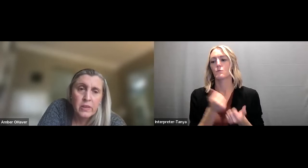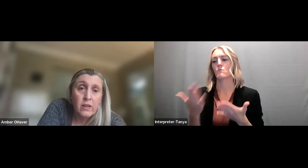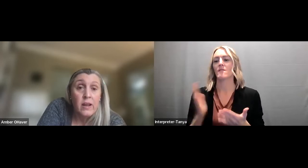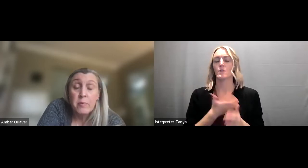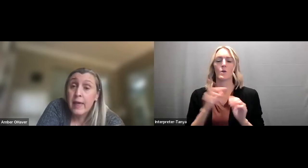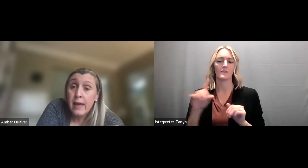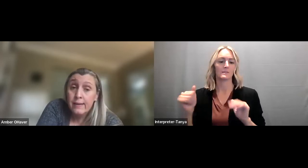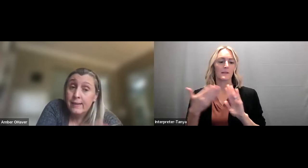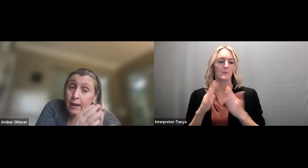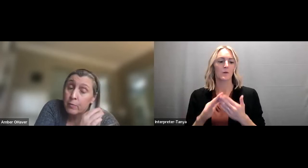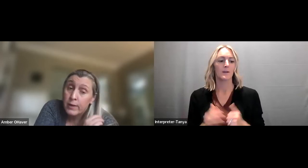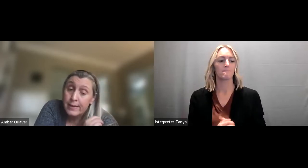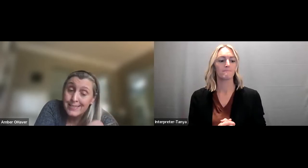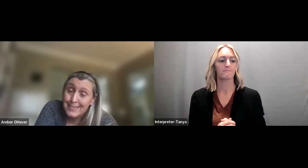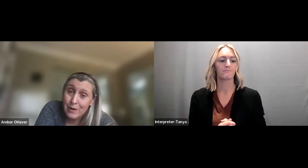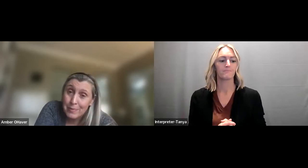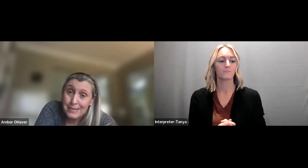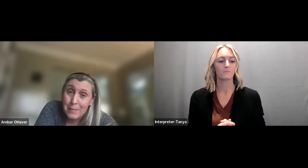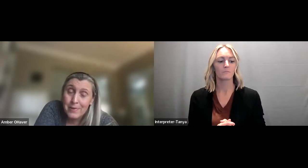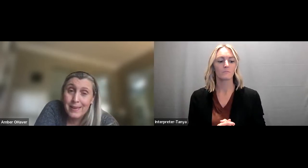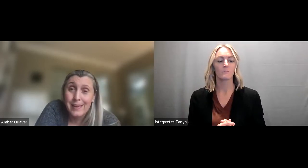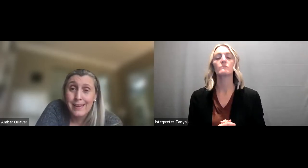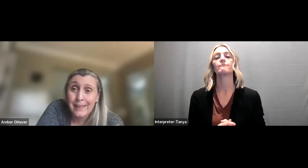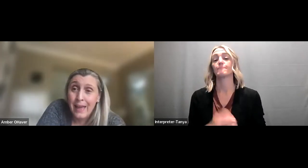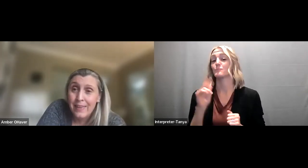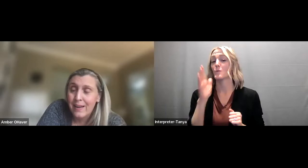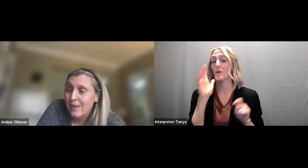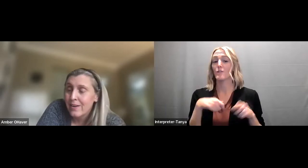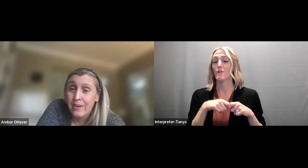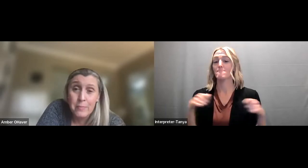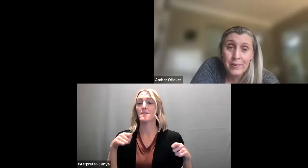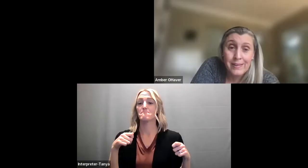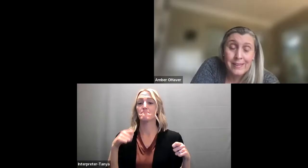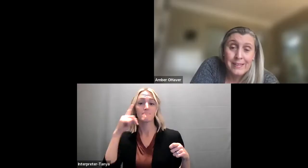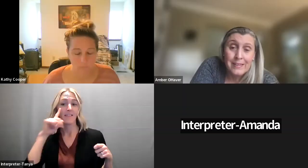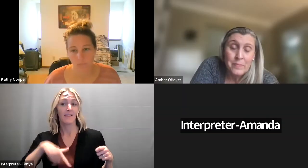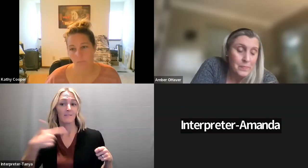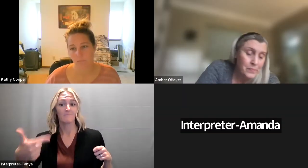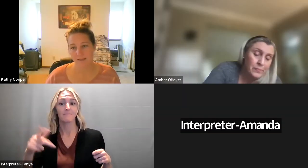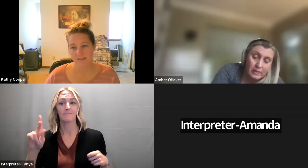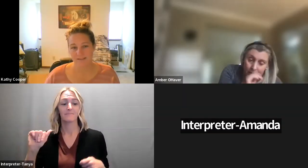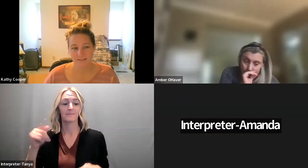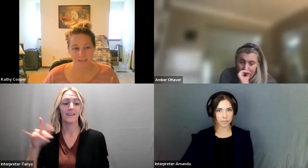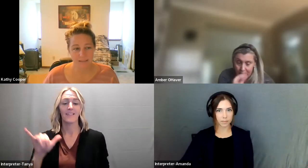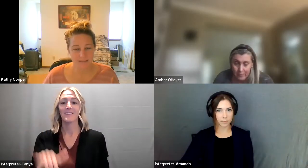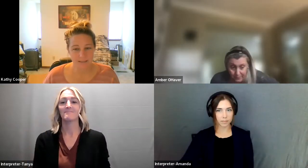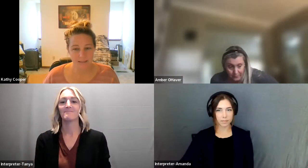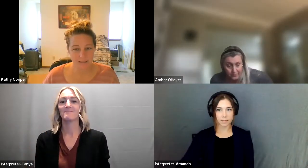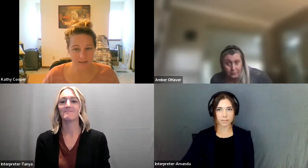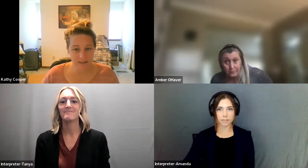With that I will end and wrap things up and Kathy, I think you're up.